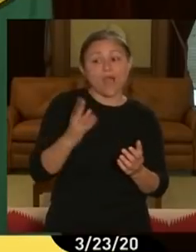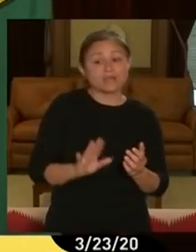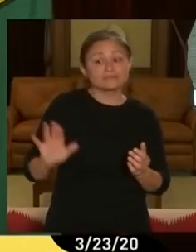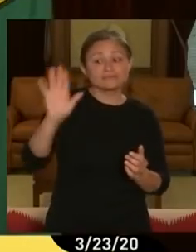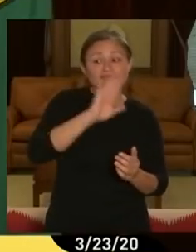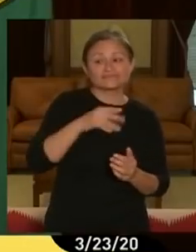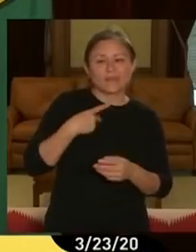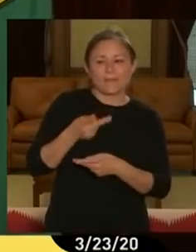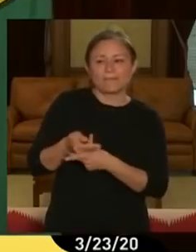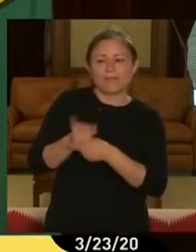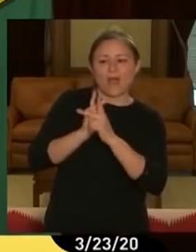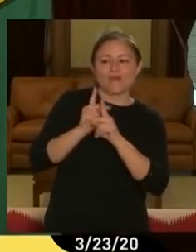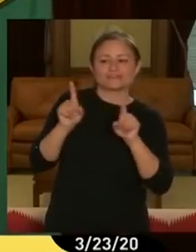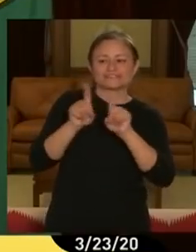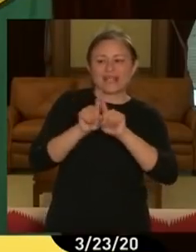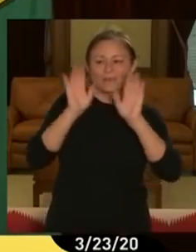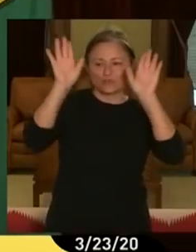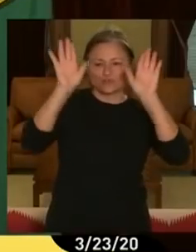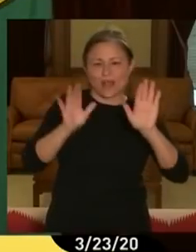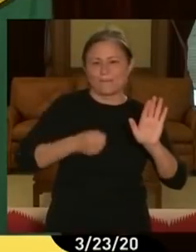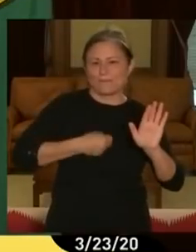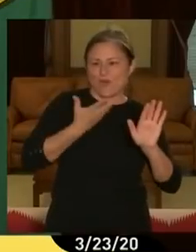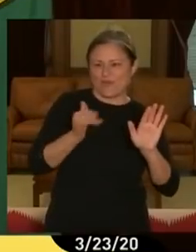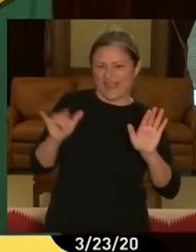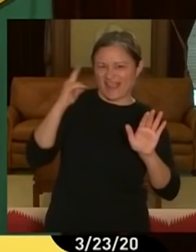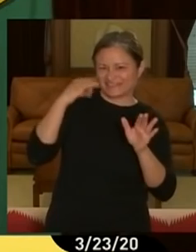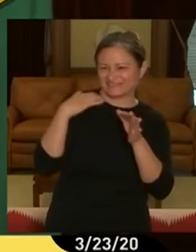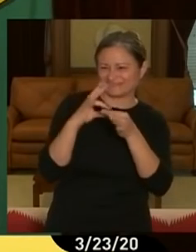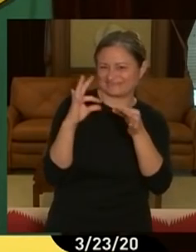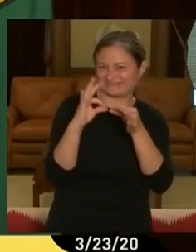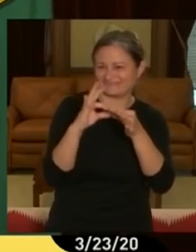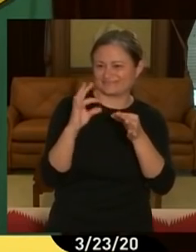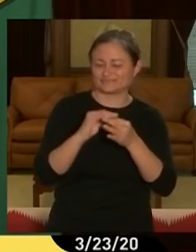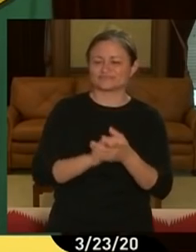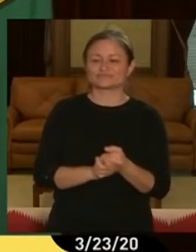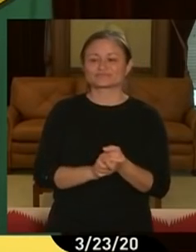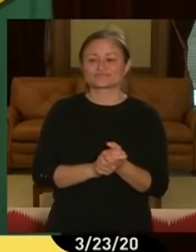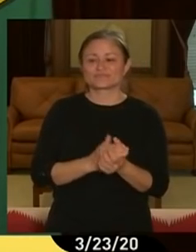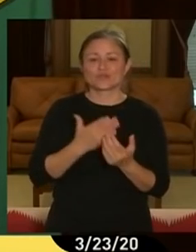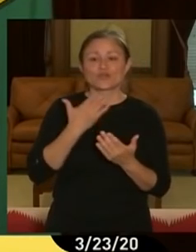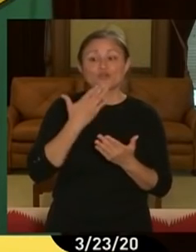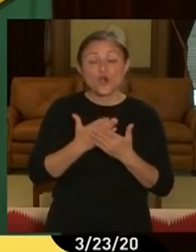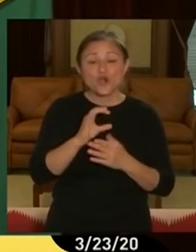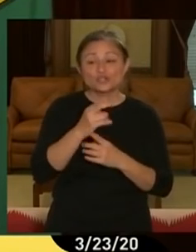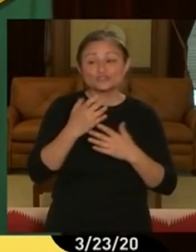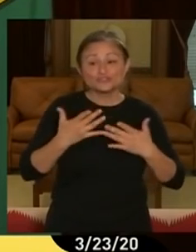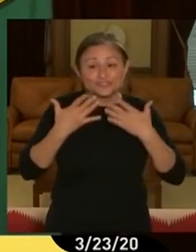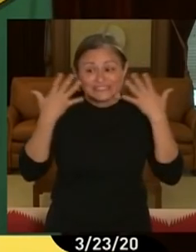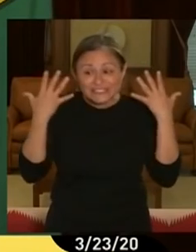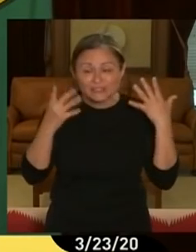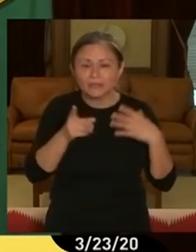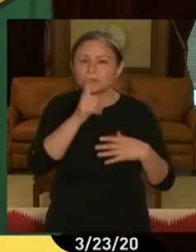UNTIL THEN I MAKE THIS PROMISE TO YOU MY FELLOW WASHINGTONIANS.